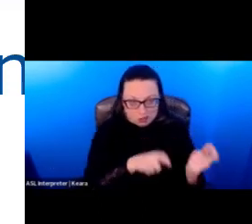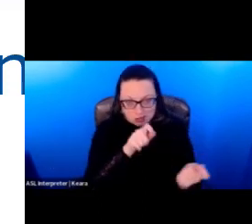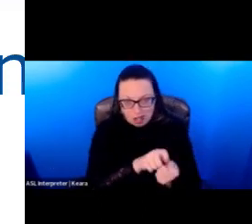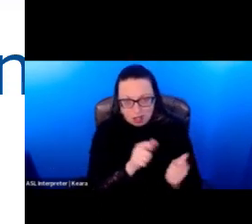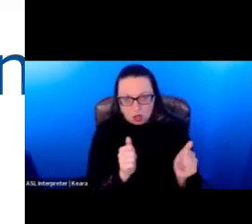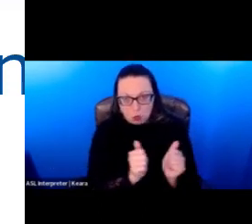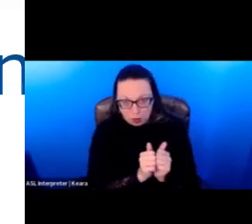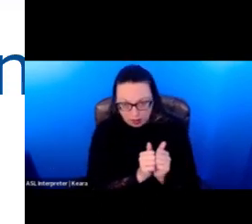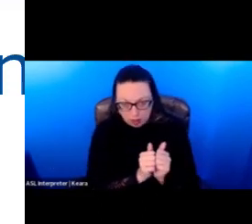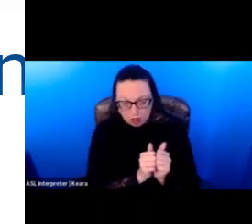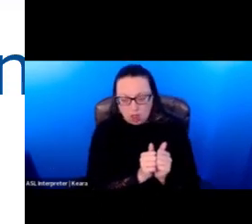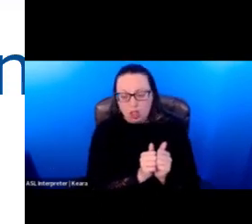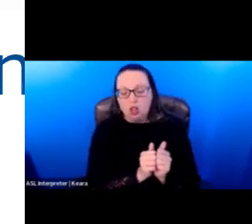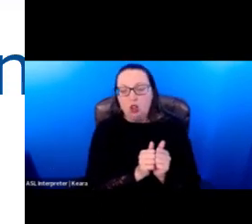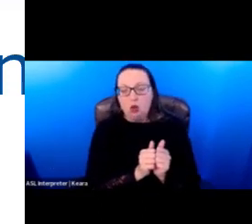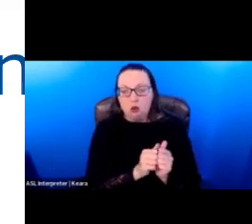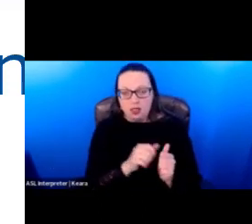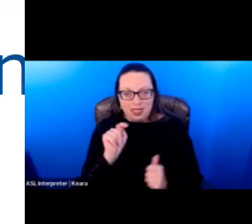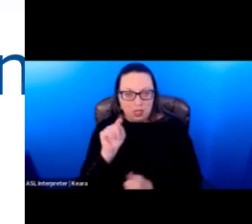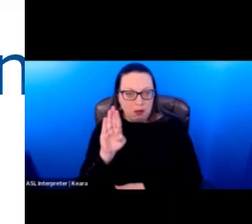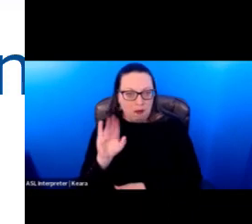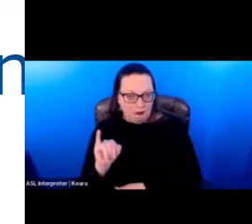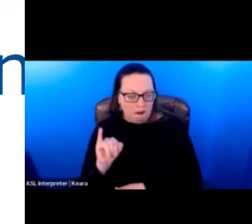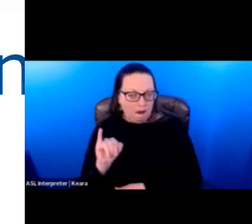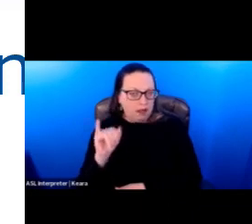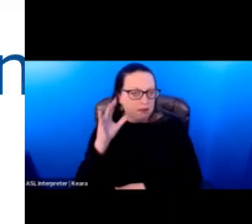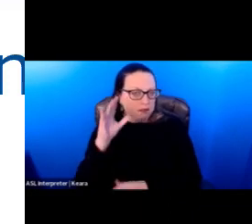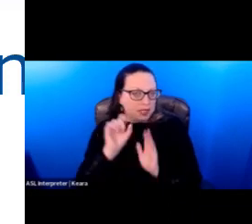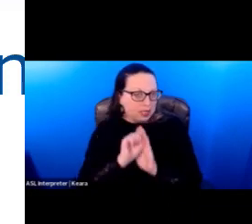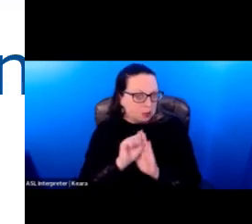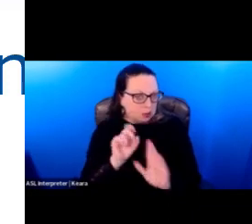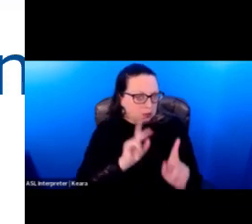symptoms that people experience, for instance, failing to show up